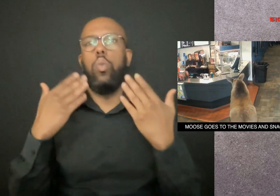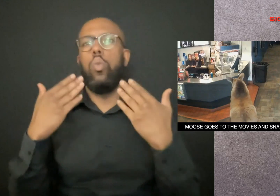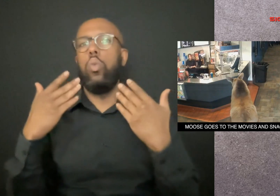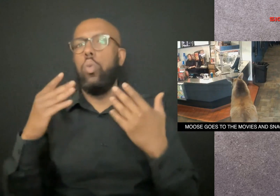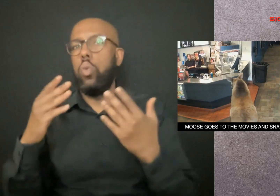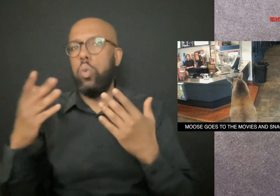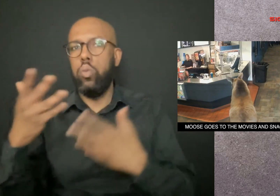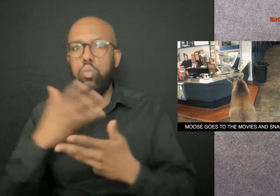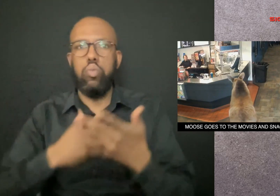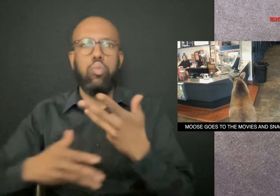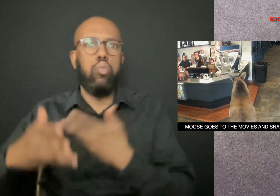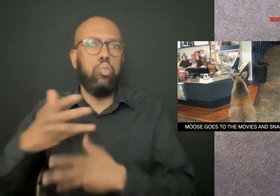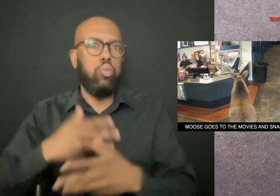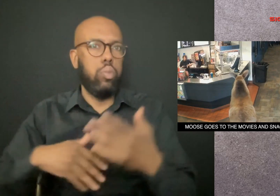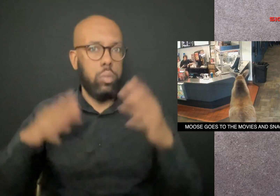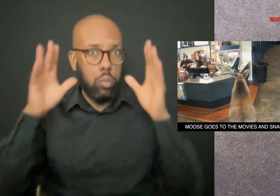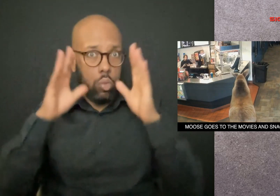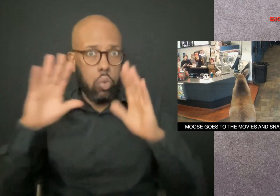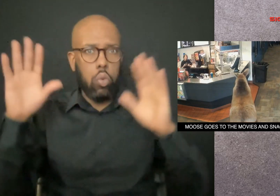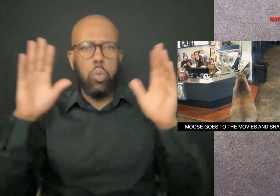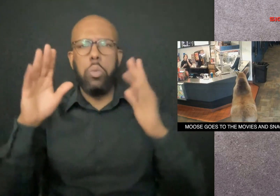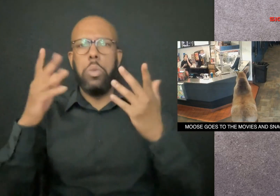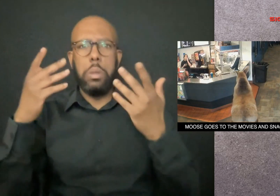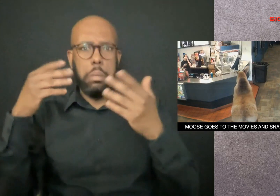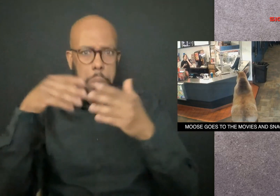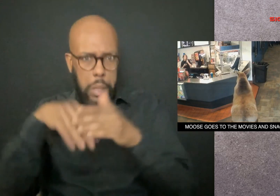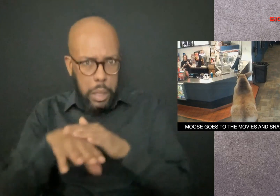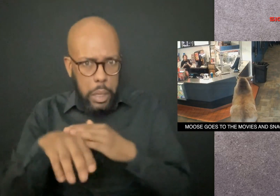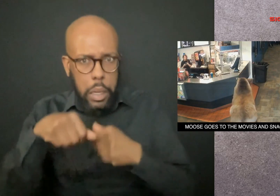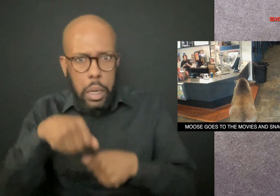it happened after employees propped the door open to let some cool air in